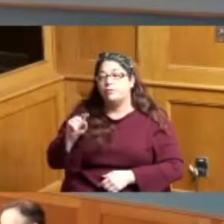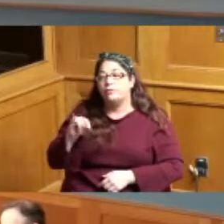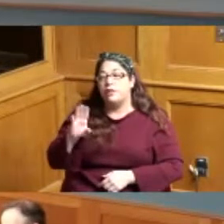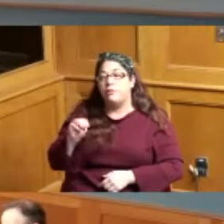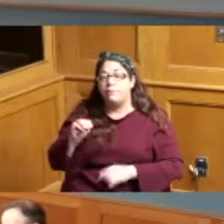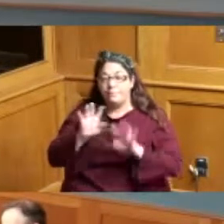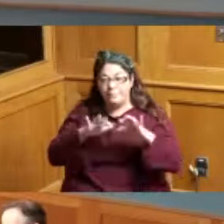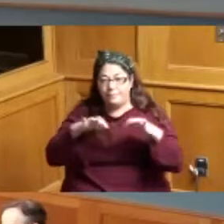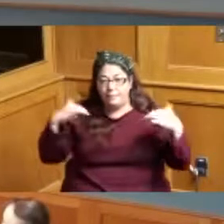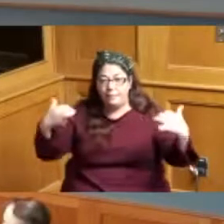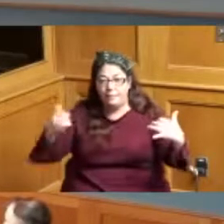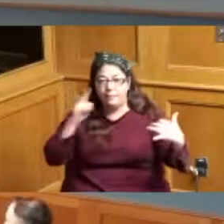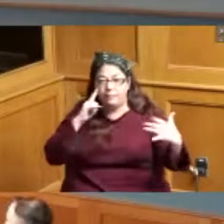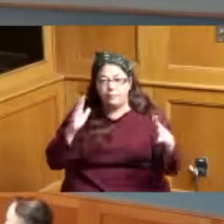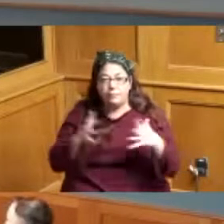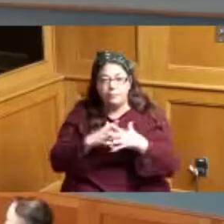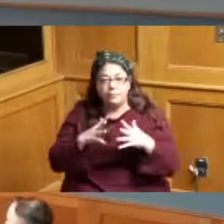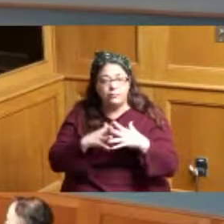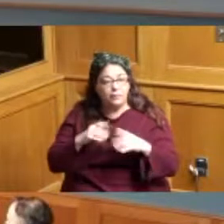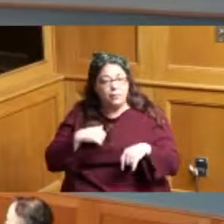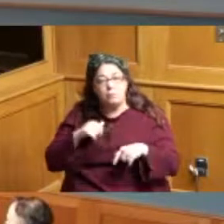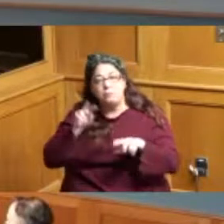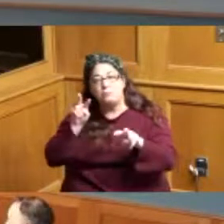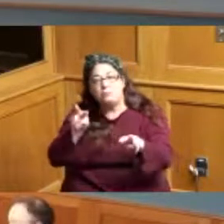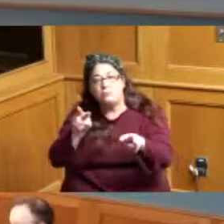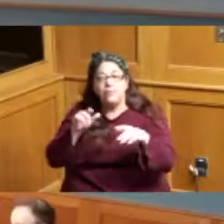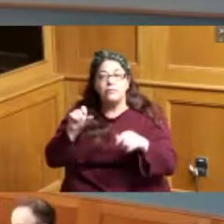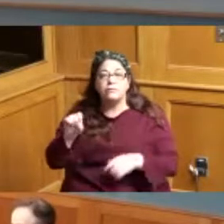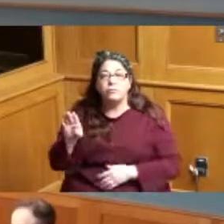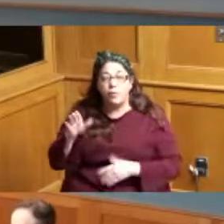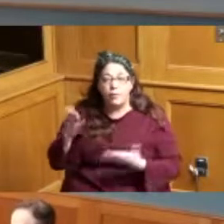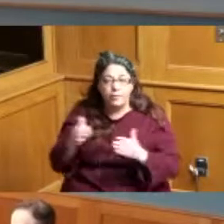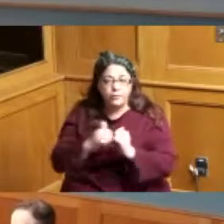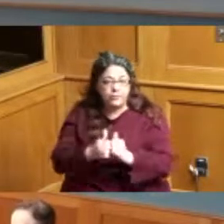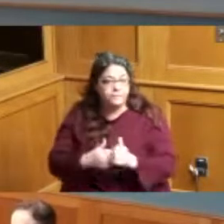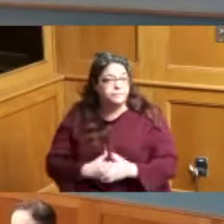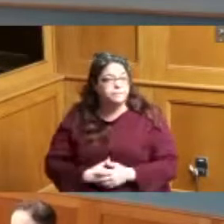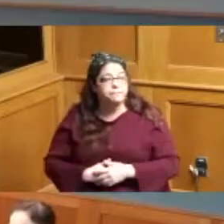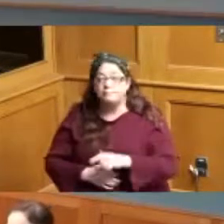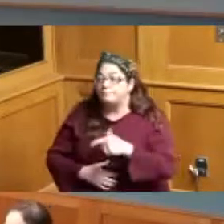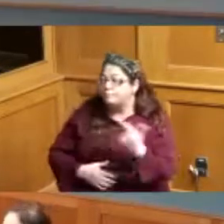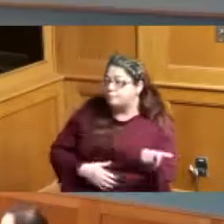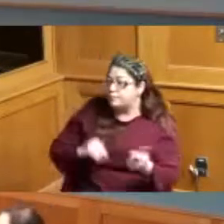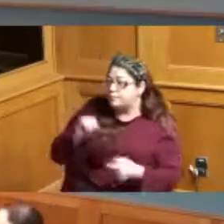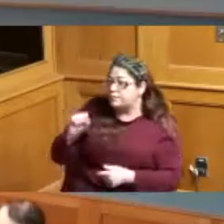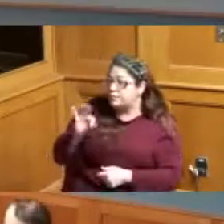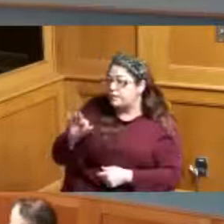board can you give an introduction first okay thank you Madam President so we had a discussion